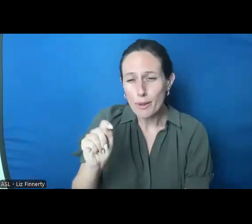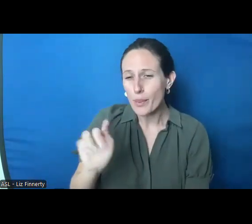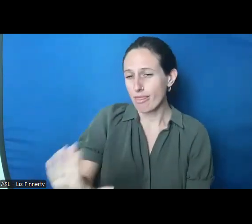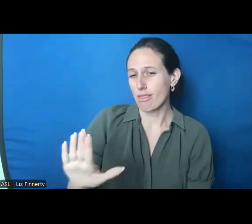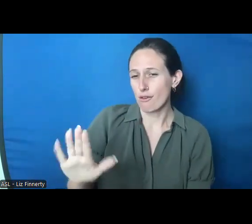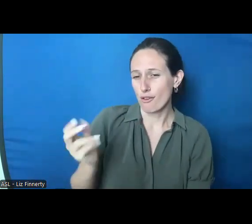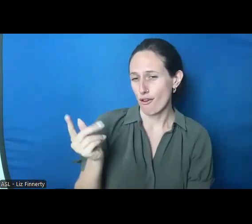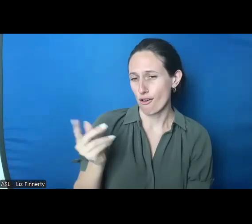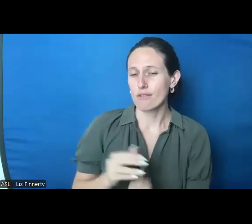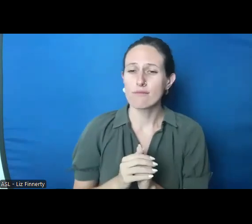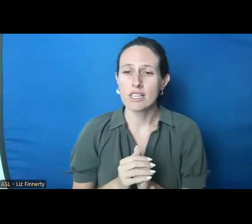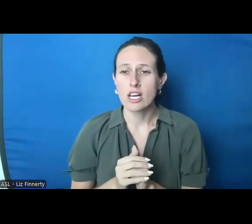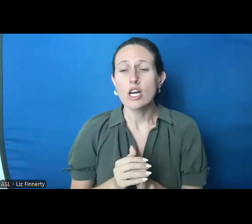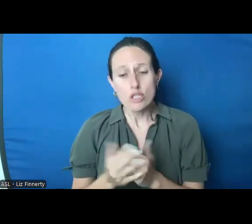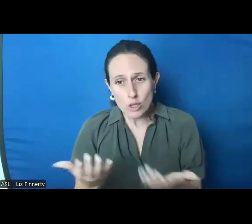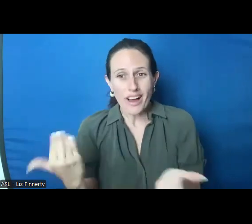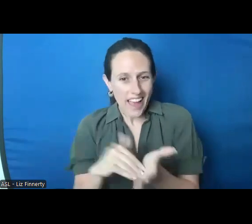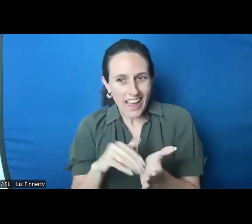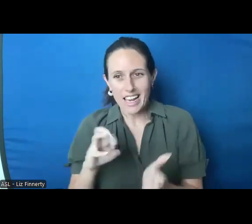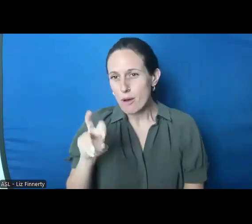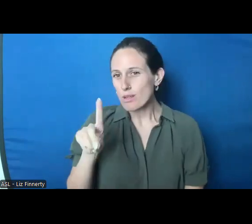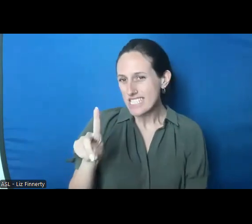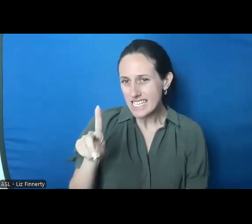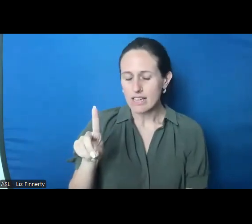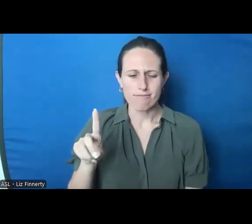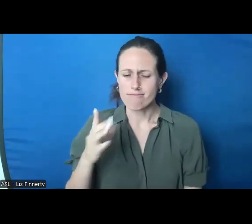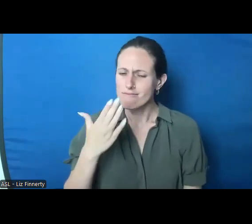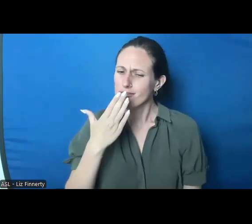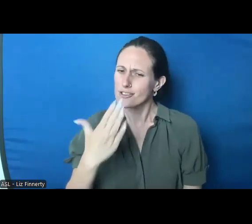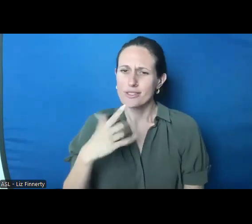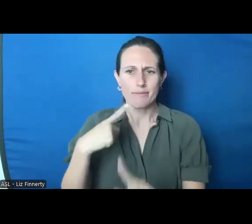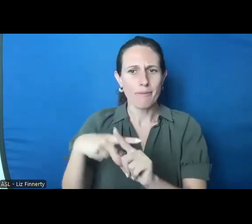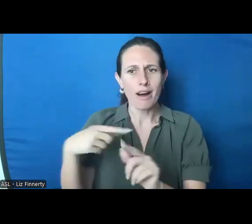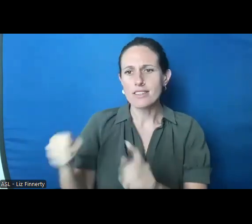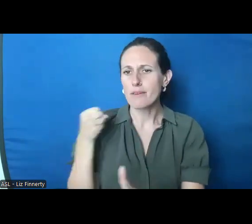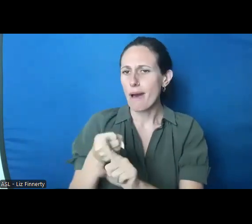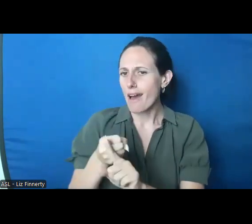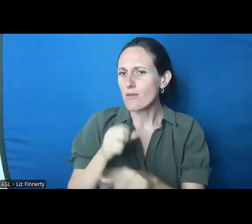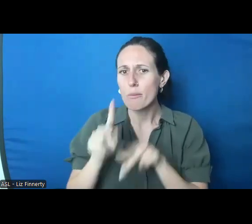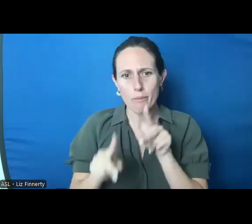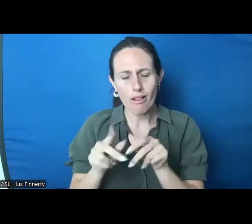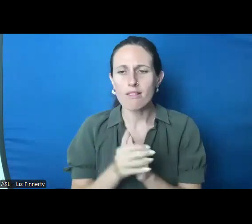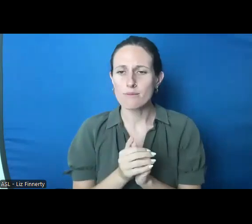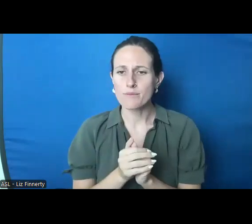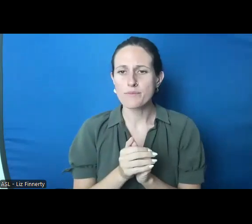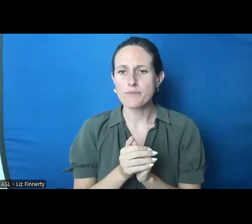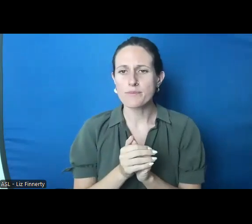dog. The work we do at MOD to educate people about their rights and obligations really has tangible consequences. Last